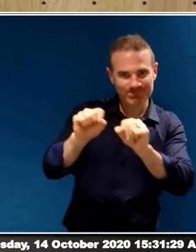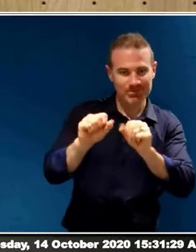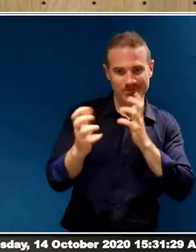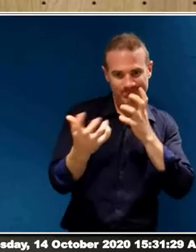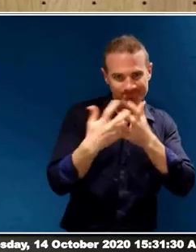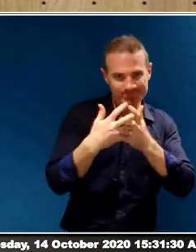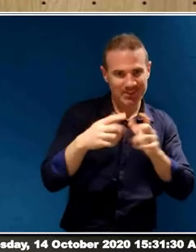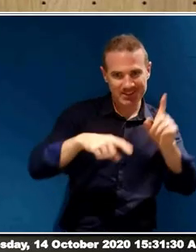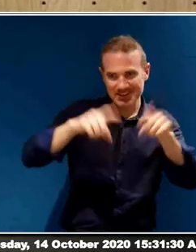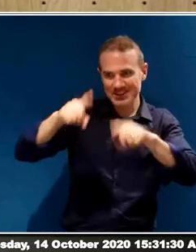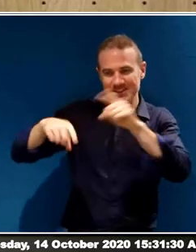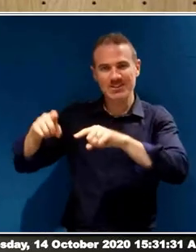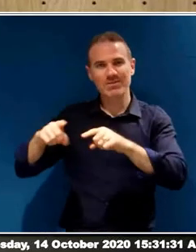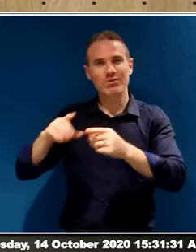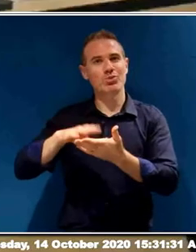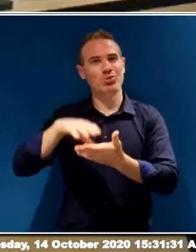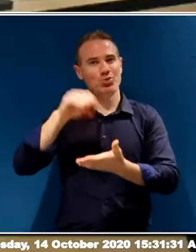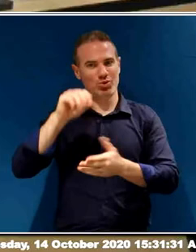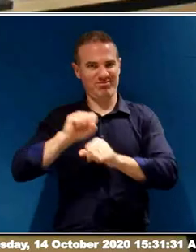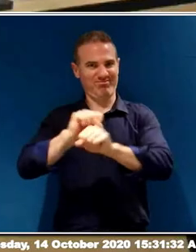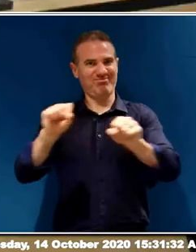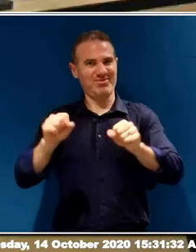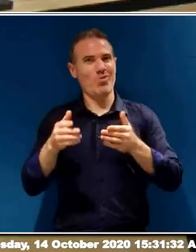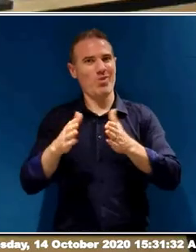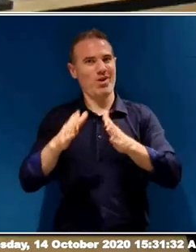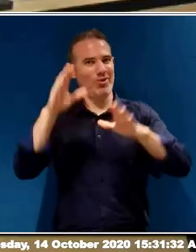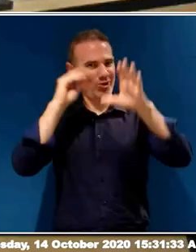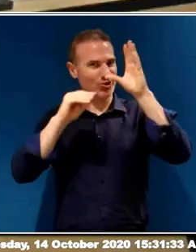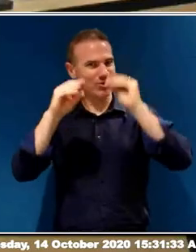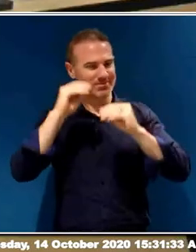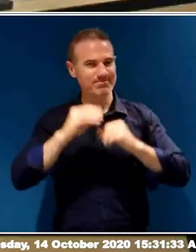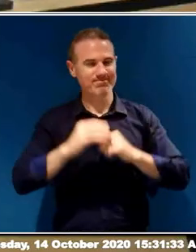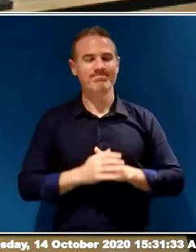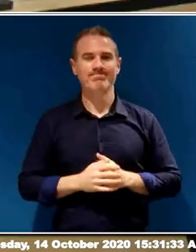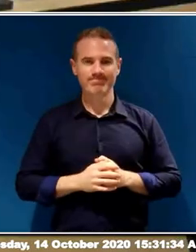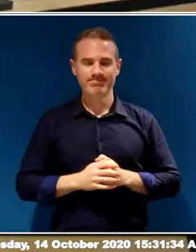Now, you've actually done some relatively recent research, and the